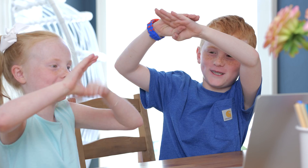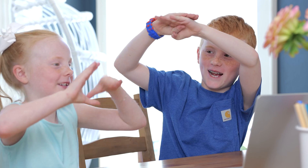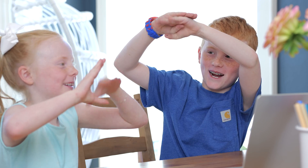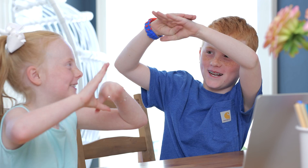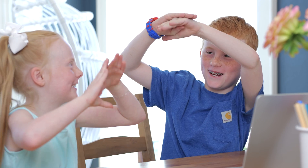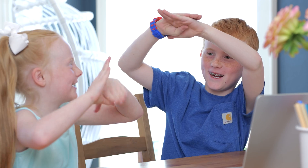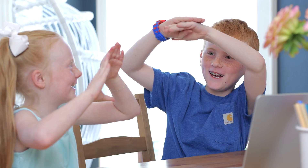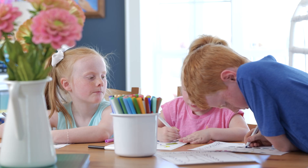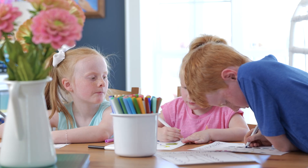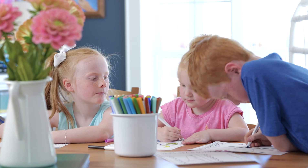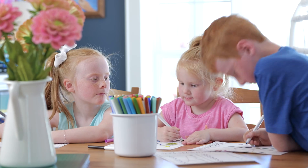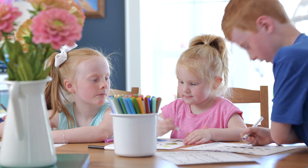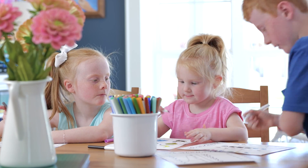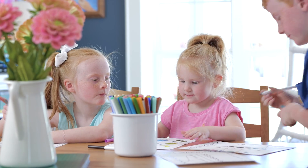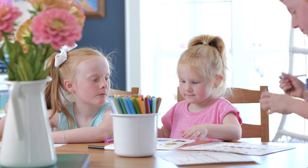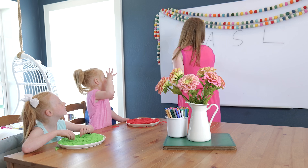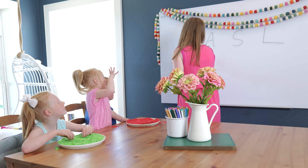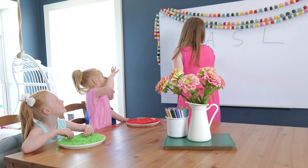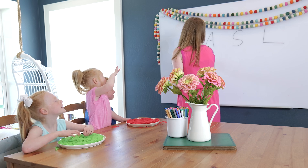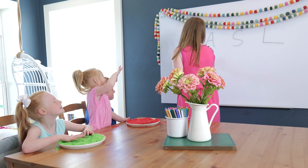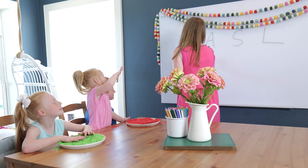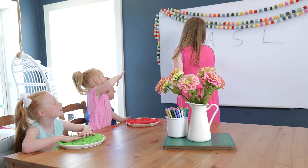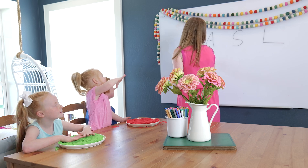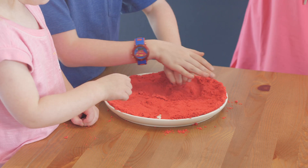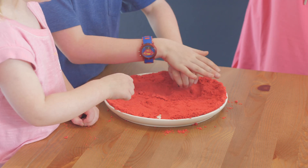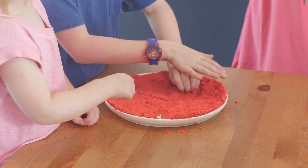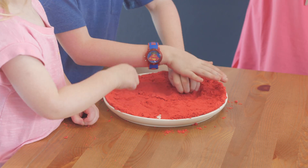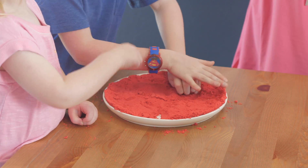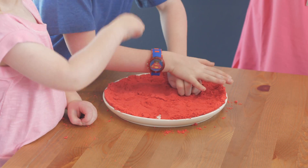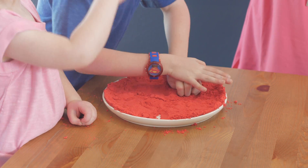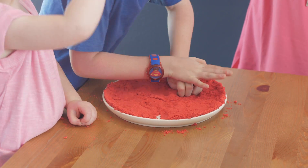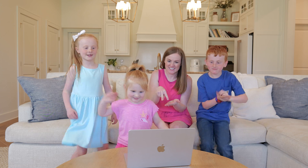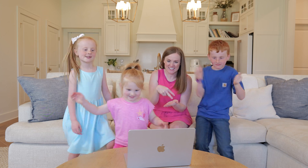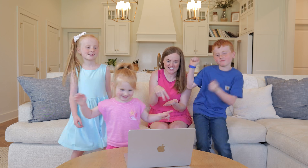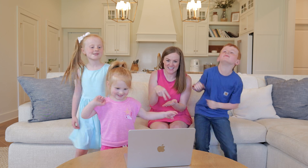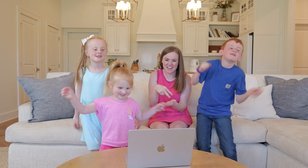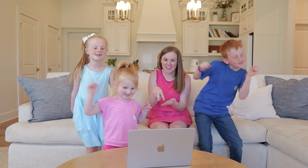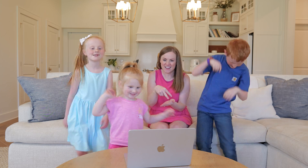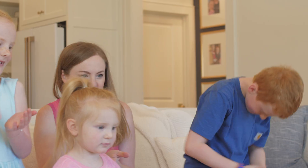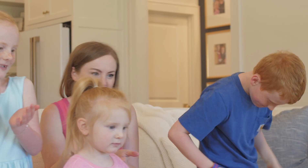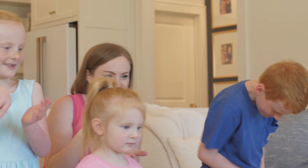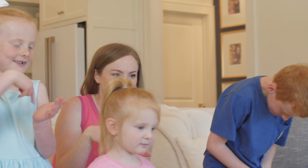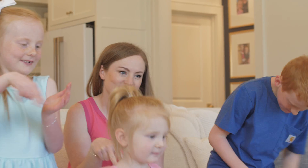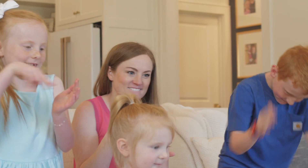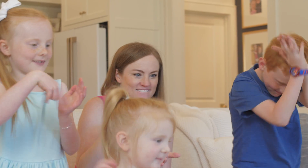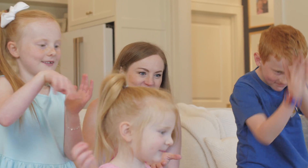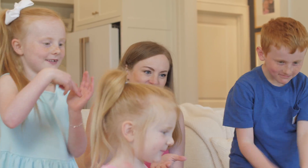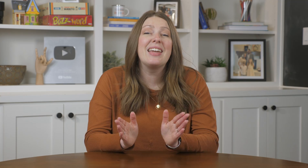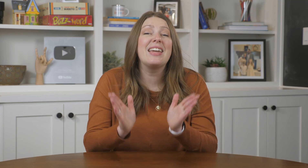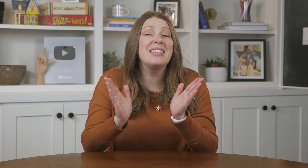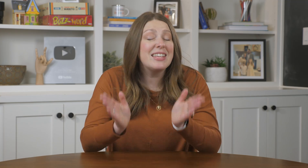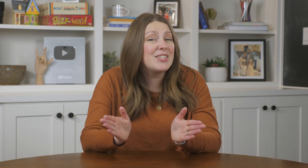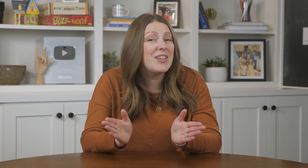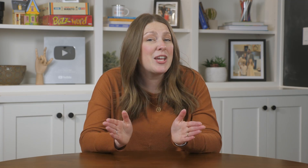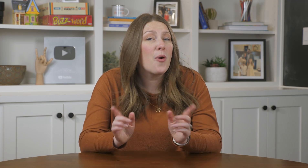It's a way to incorporate it into your whole entire week with fun activities and different videos to learn. In this video,